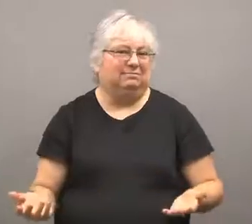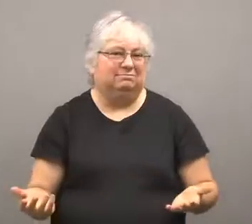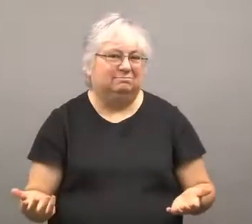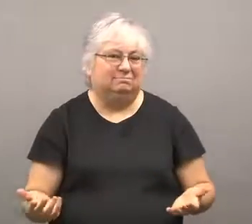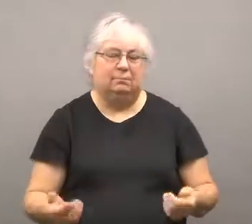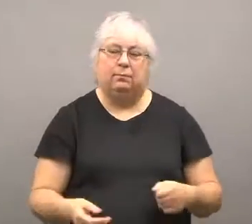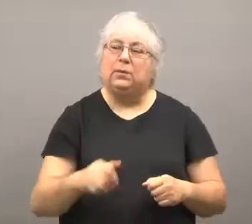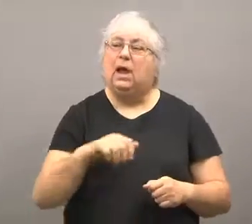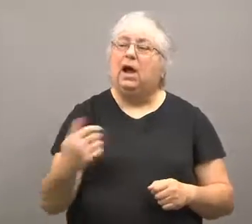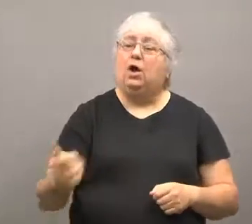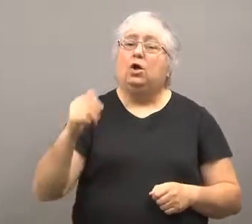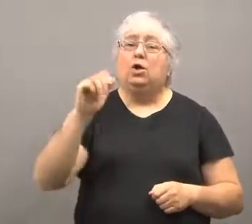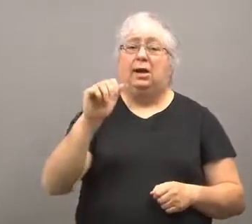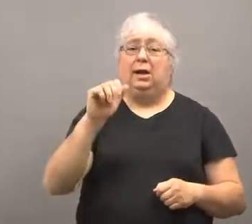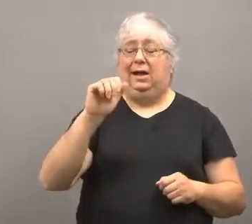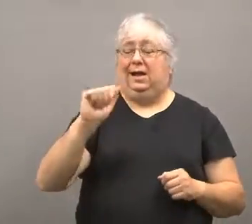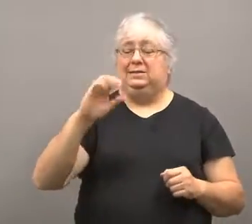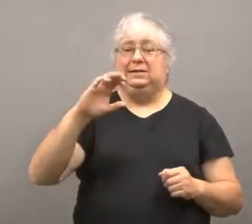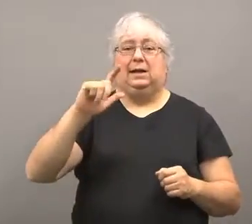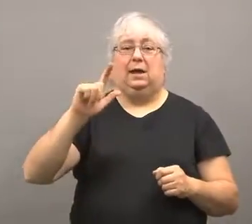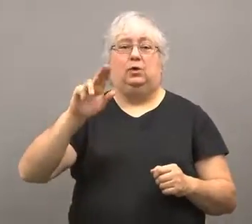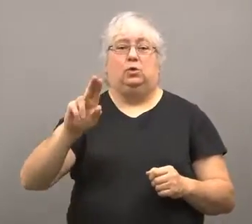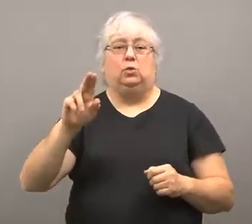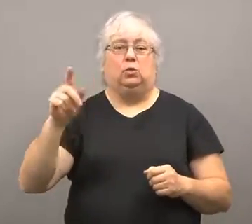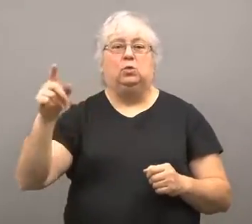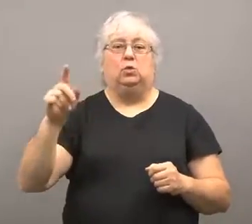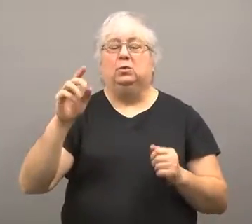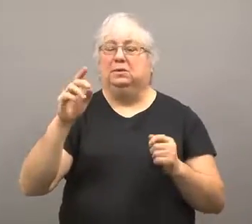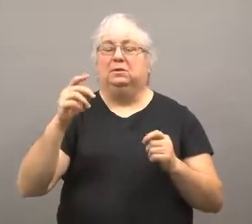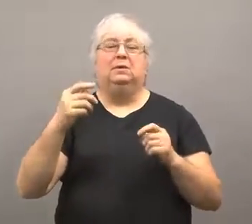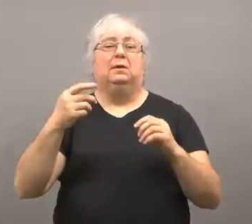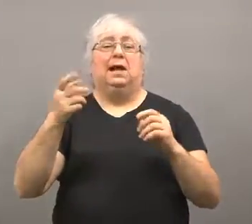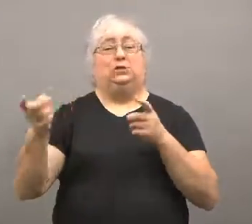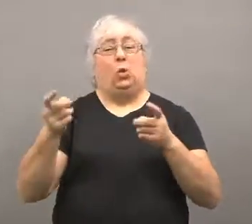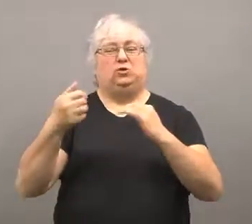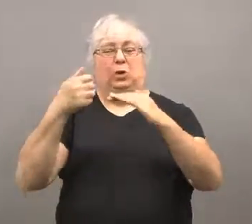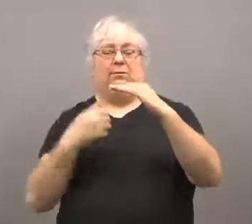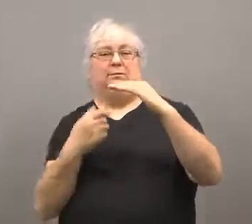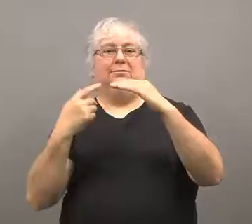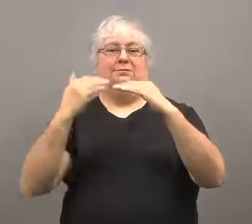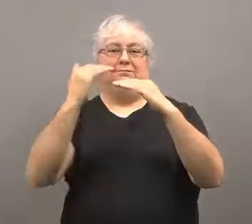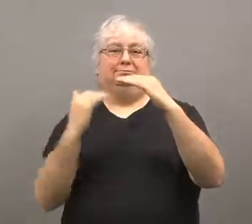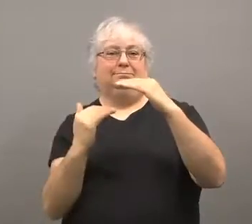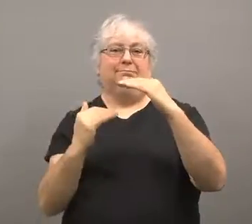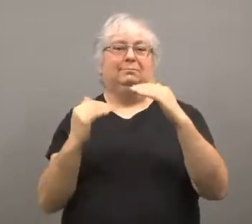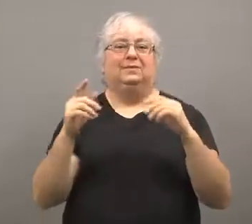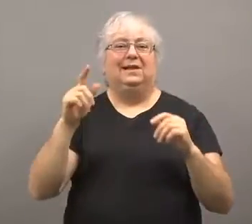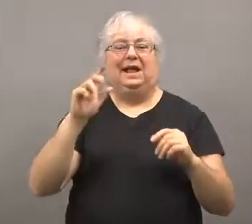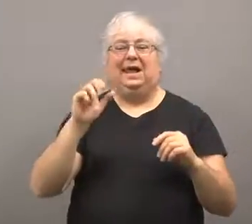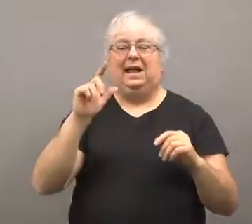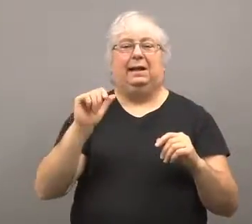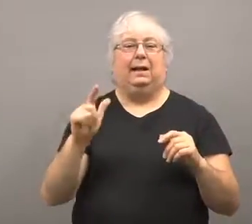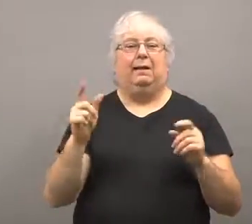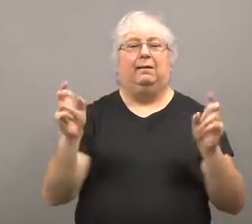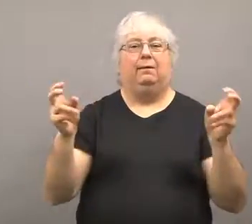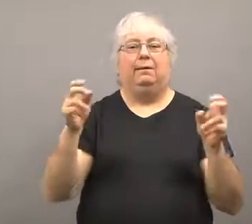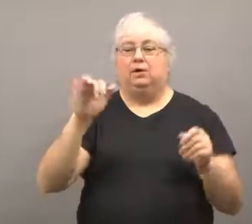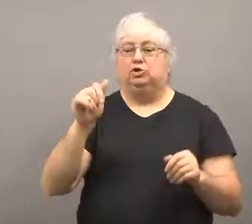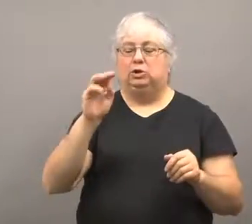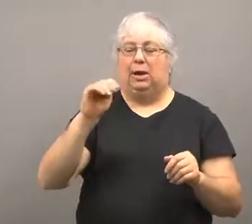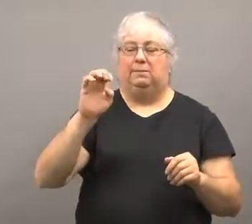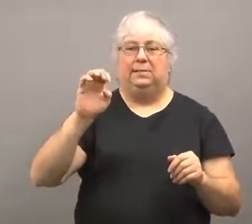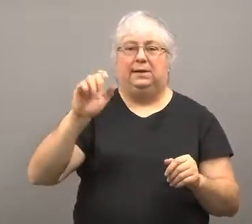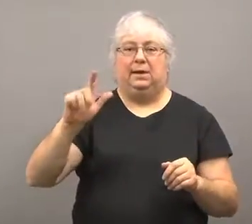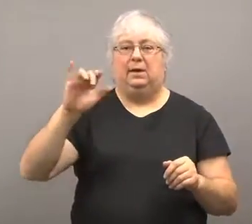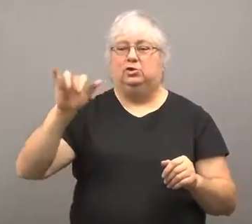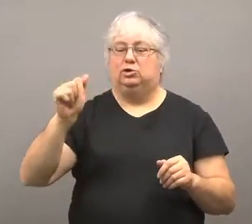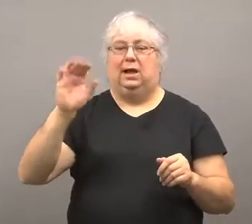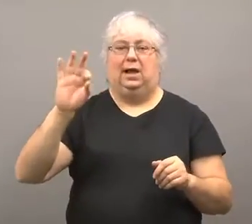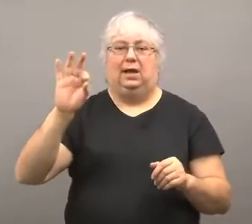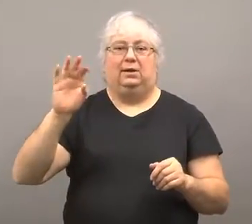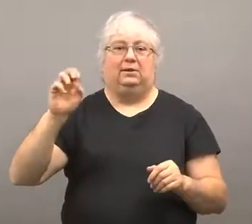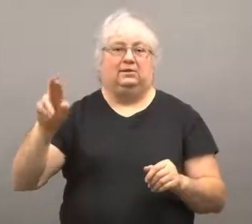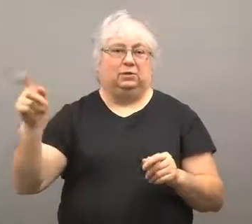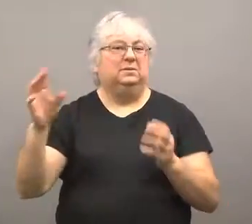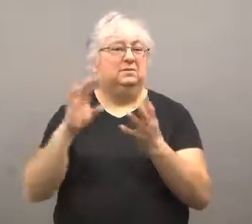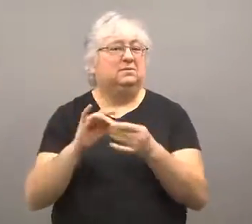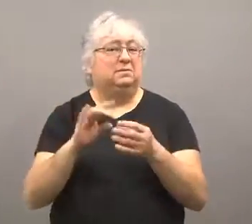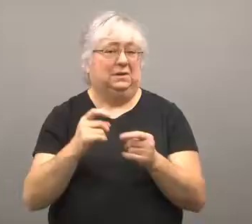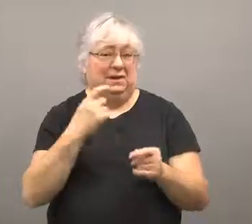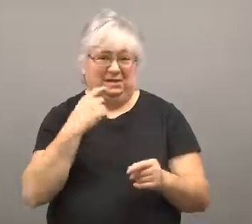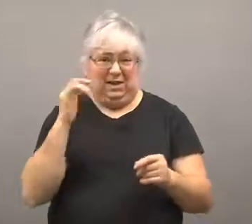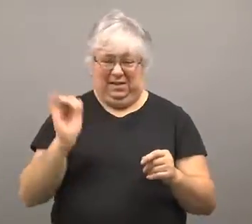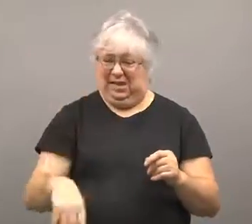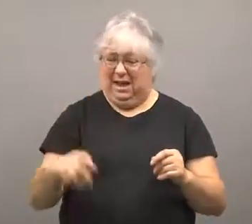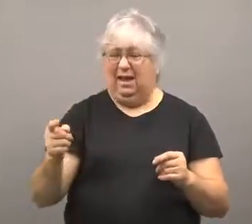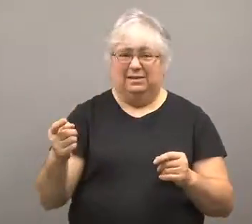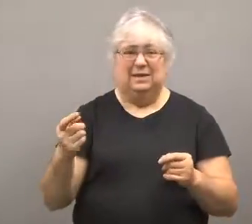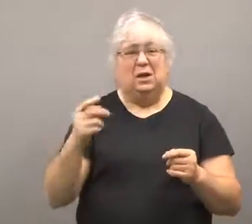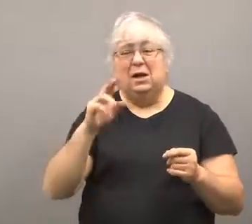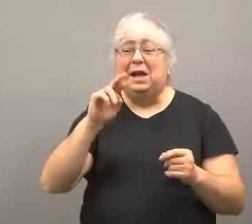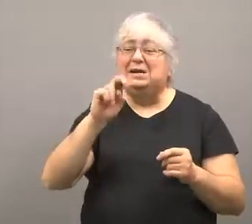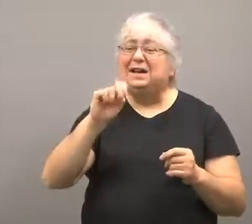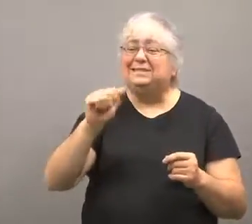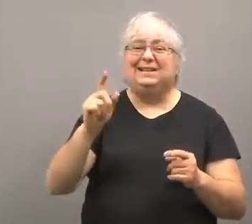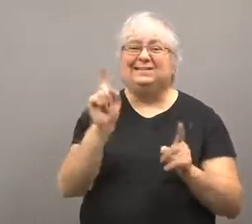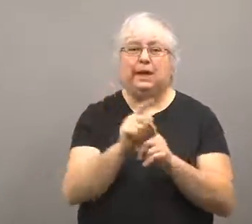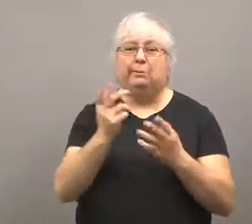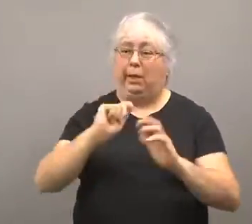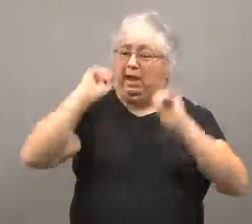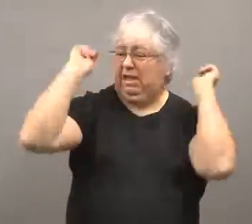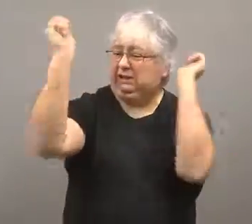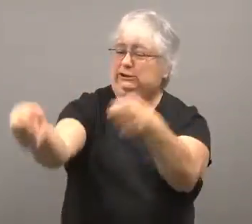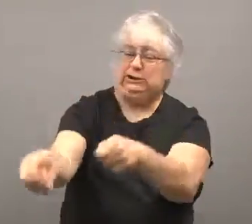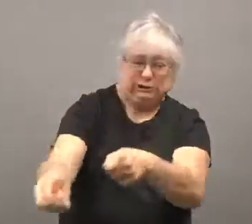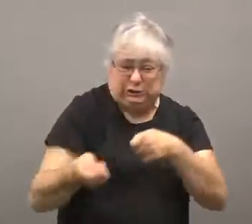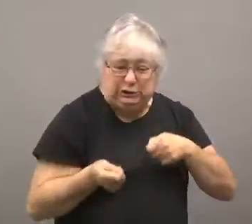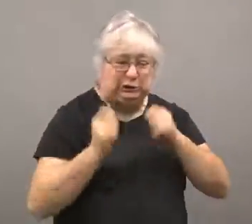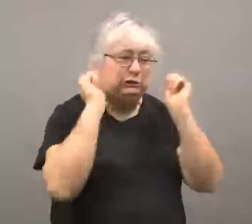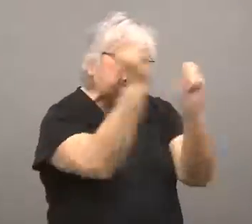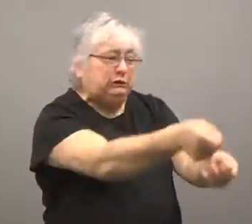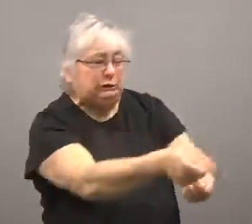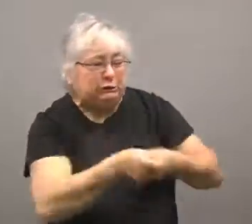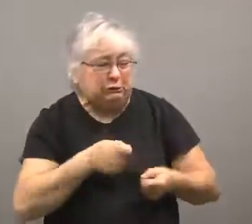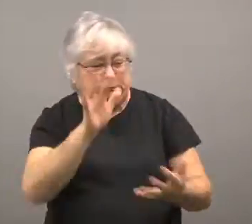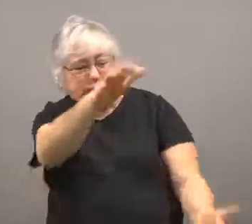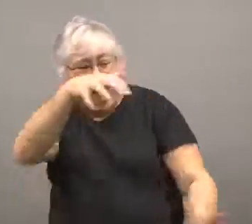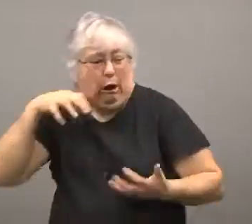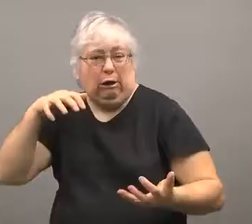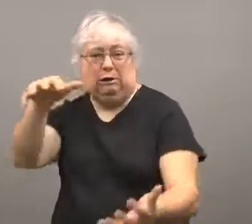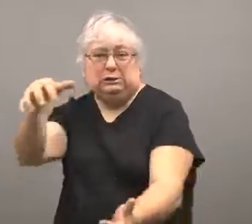A deputy Legal director of the ACLU, Jameel Jaffer,